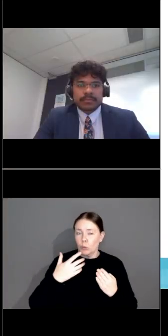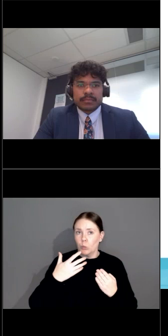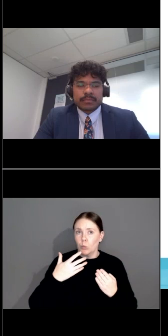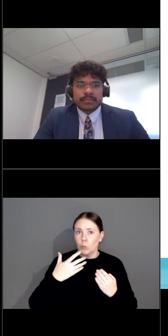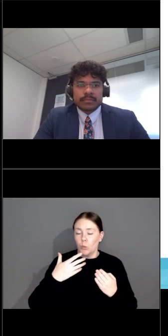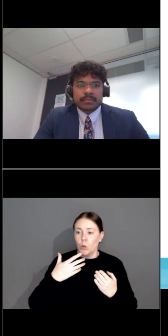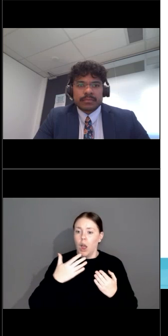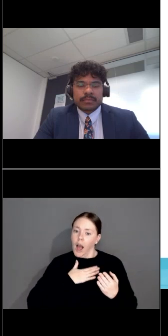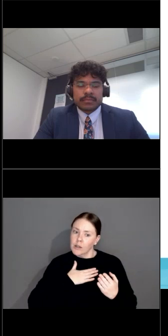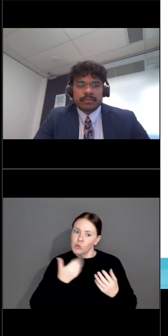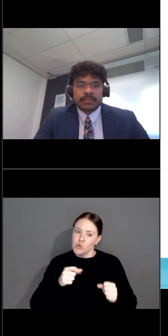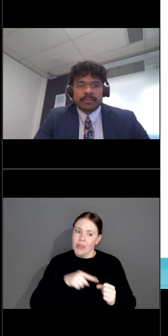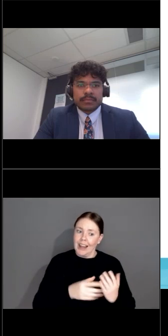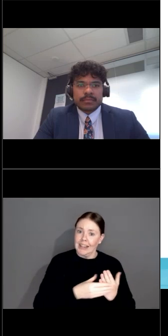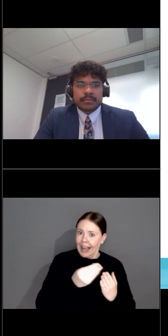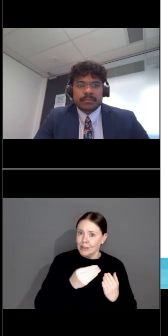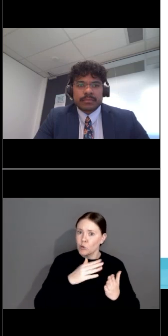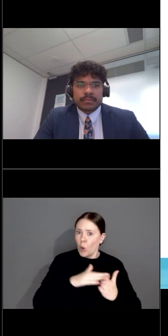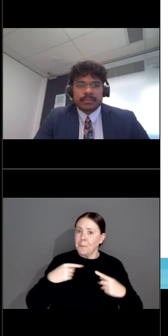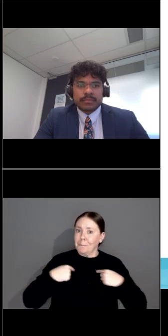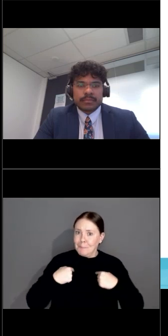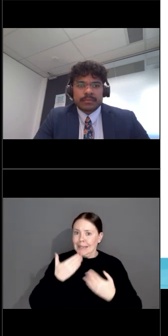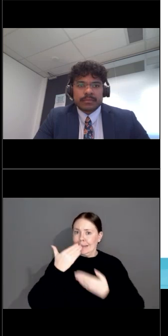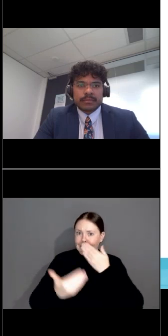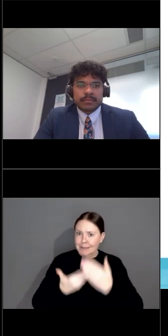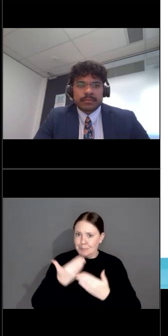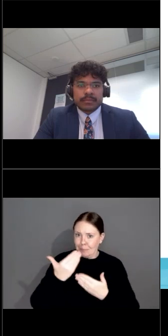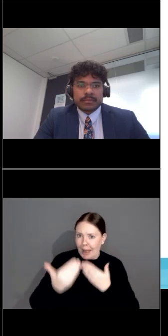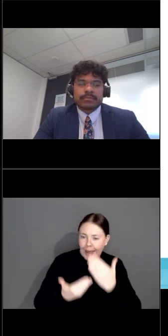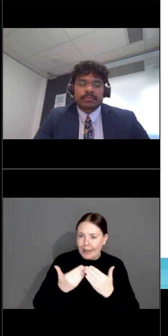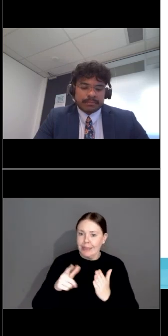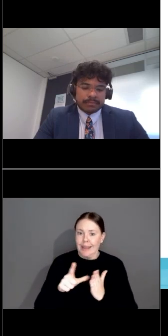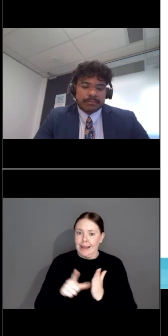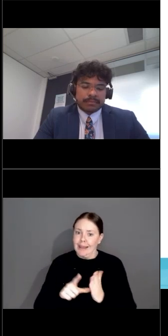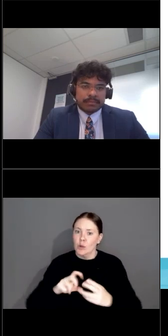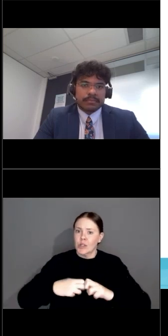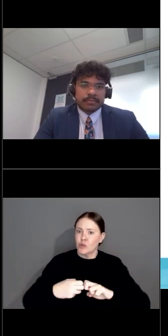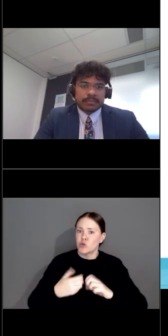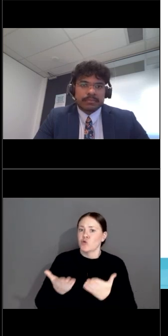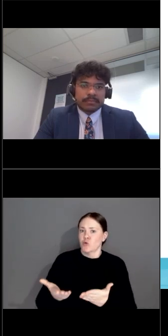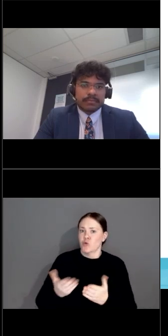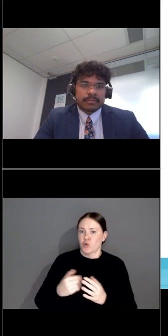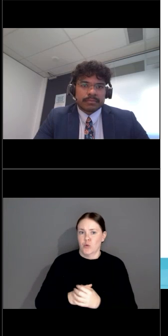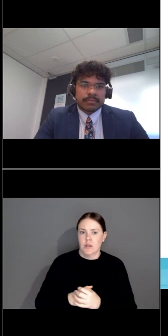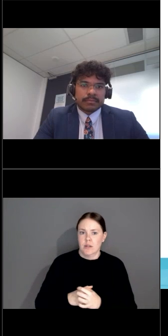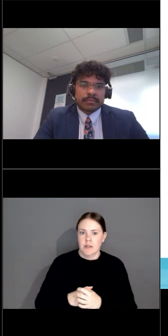issue to you would you be okay with that like that was just one example I always get consent to start